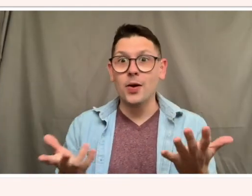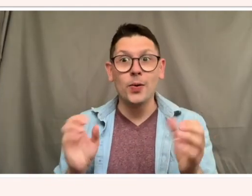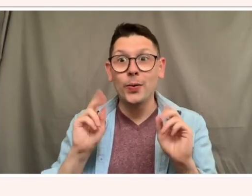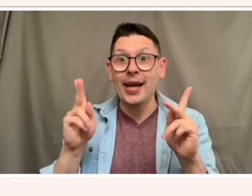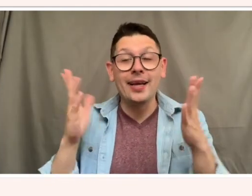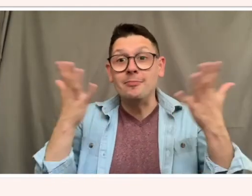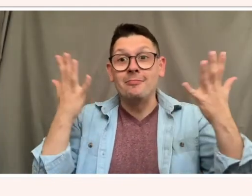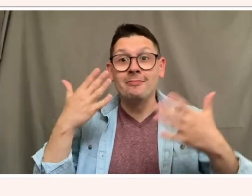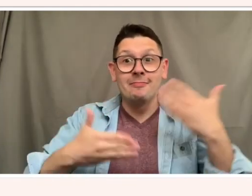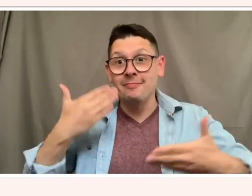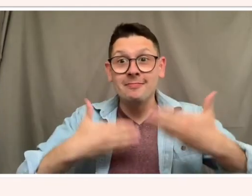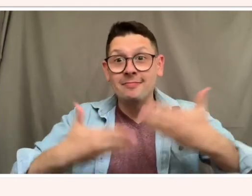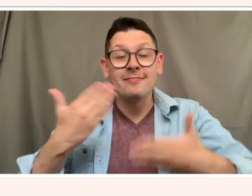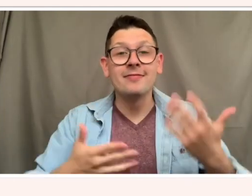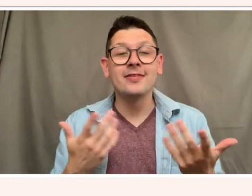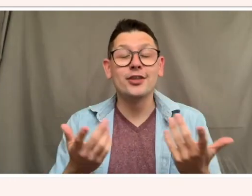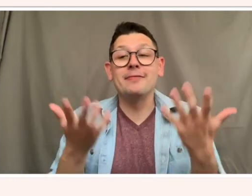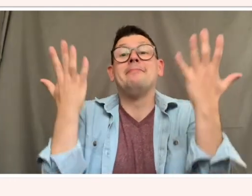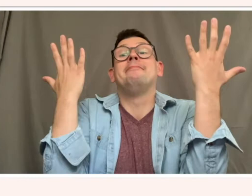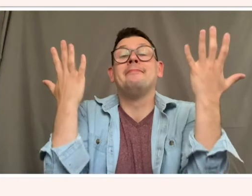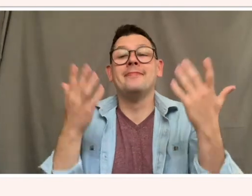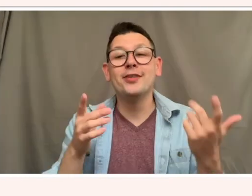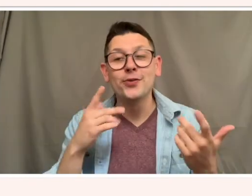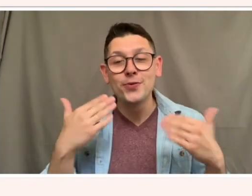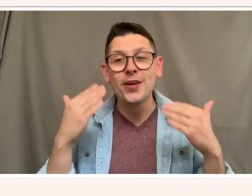to be successful, so we kind of have to make it up as we go along.